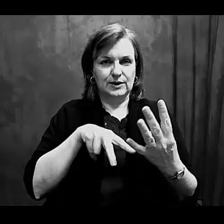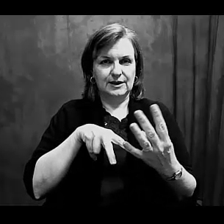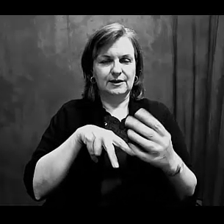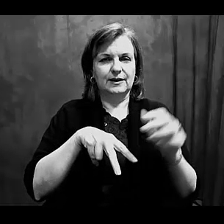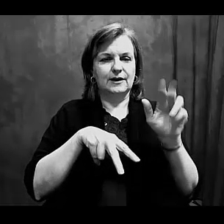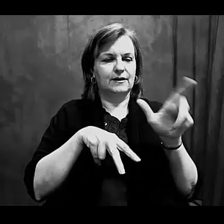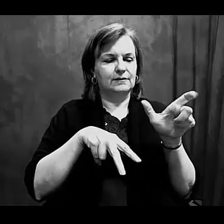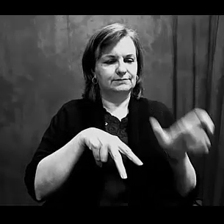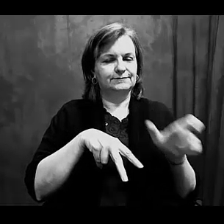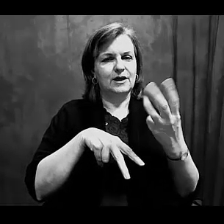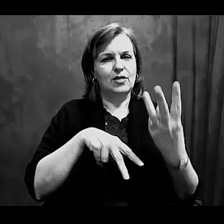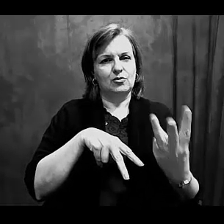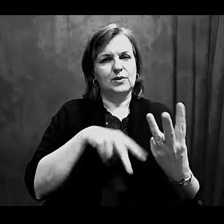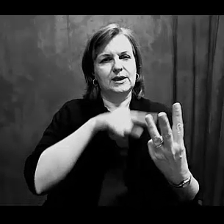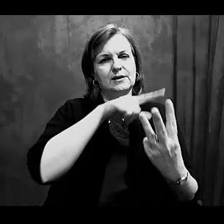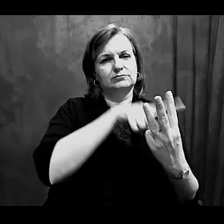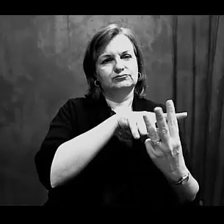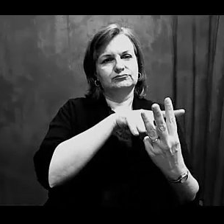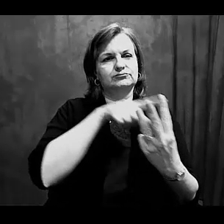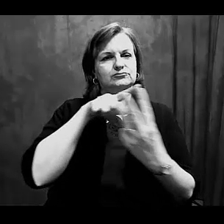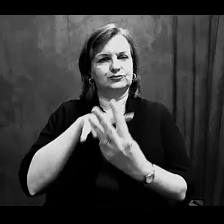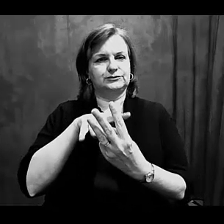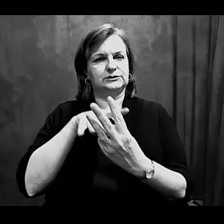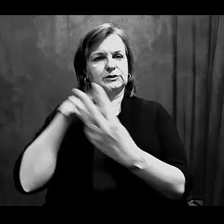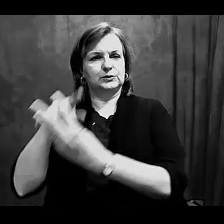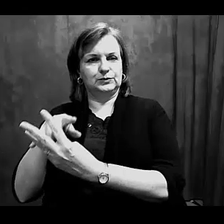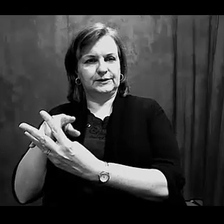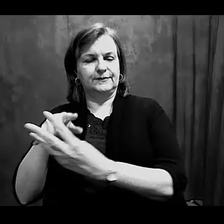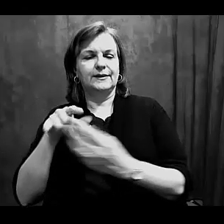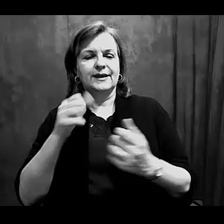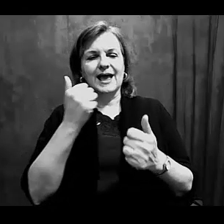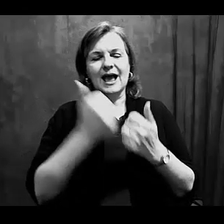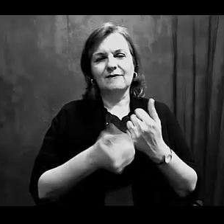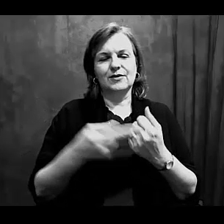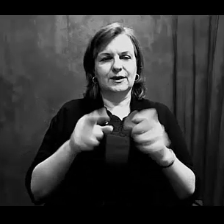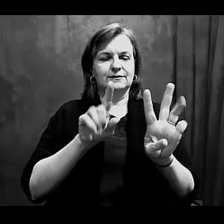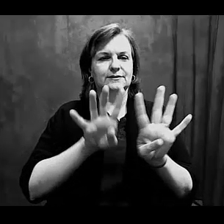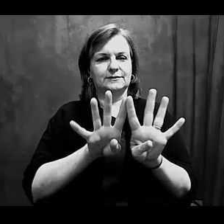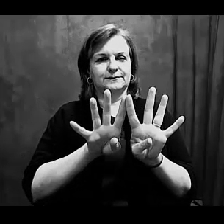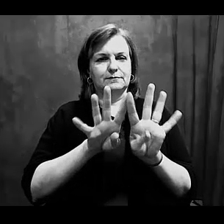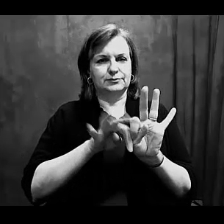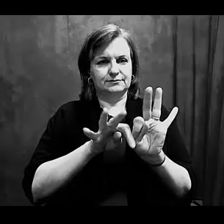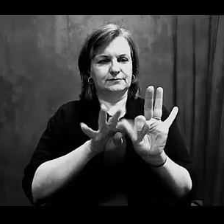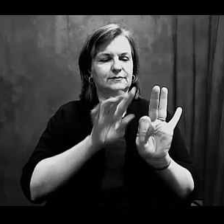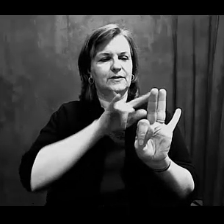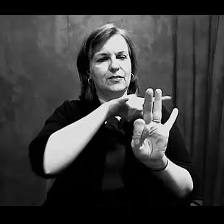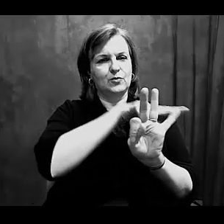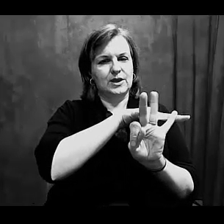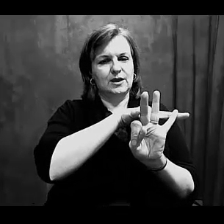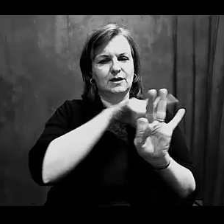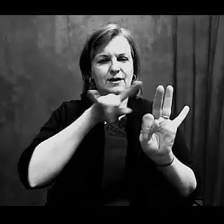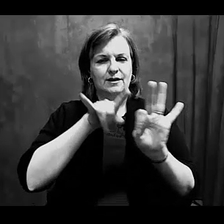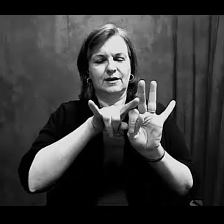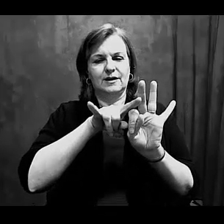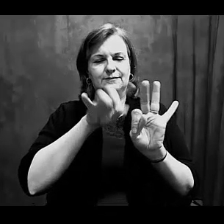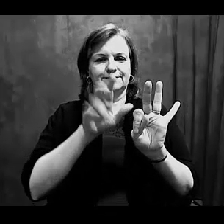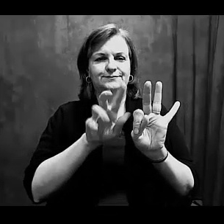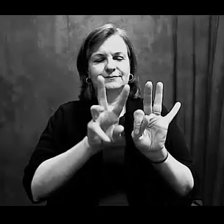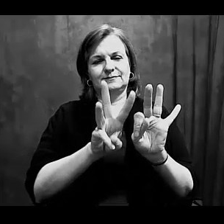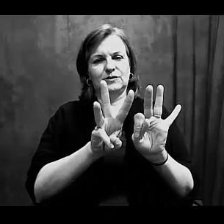I still have to read in threes (codons!) so everything after is wrong